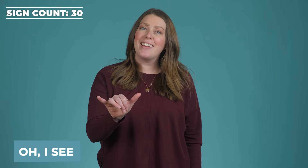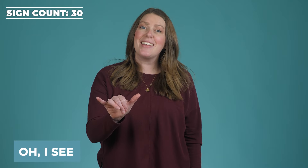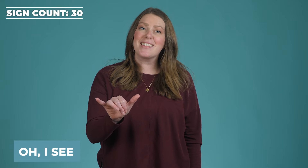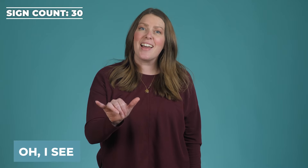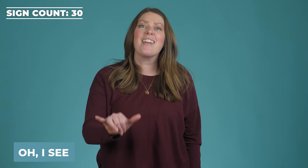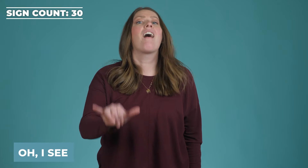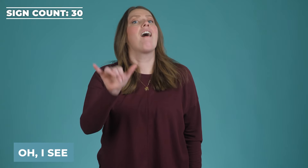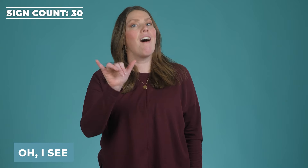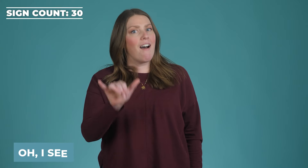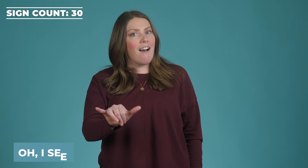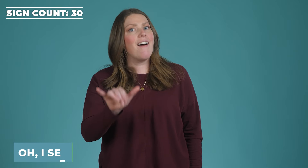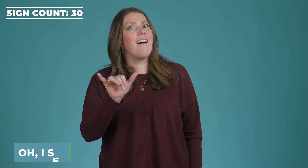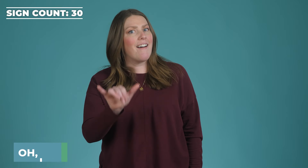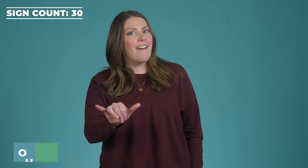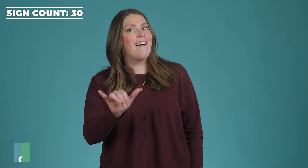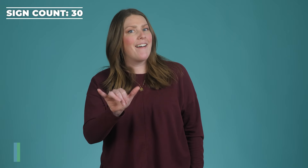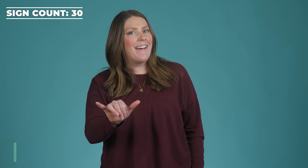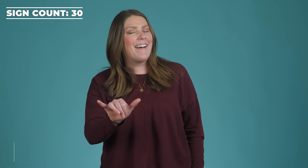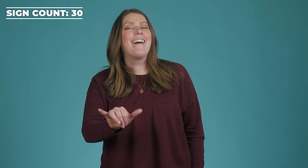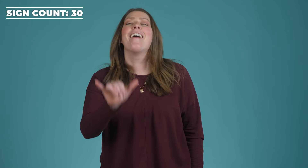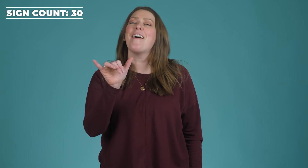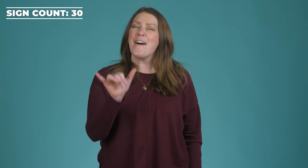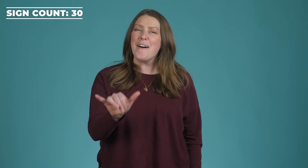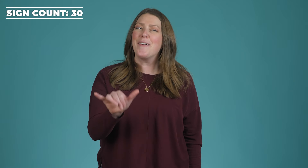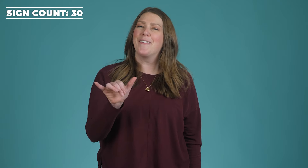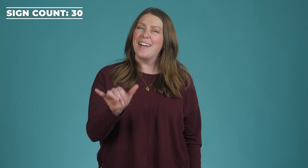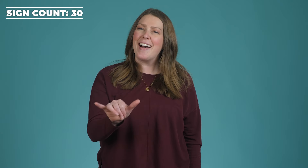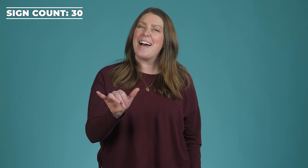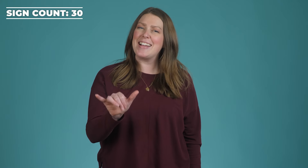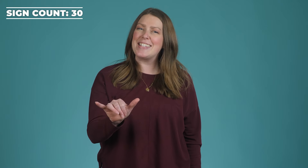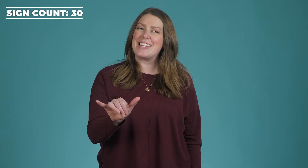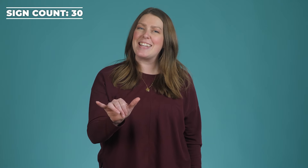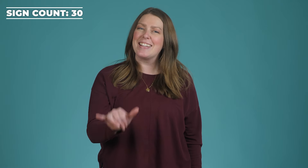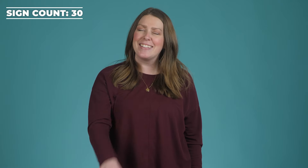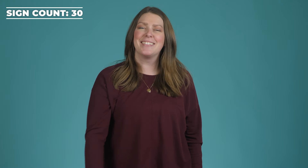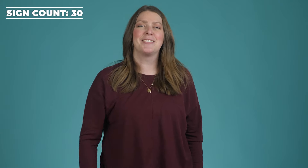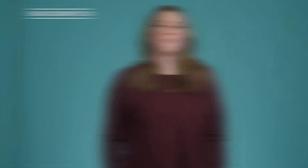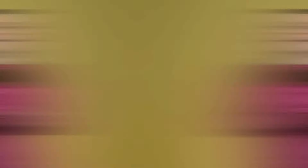It's like uh huh Oh, I see.